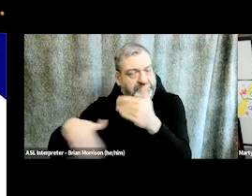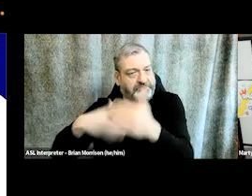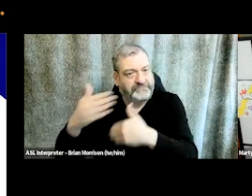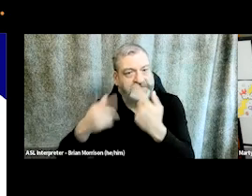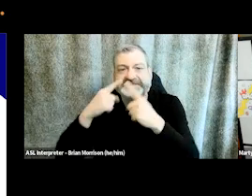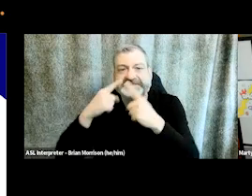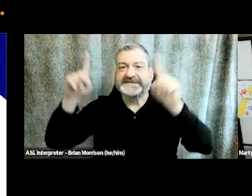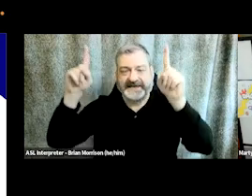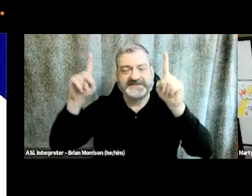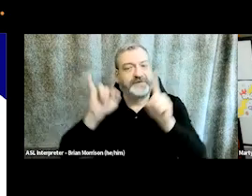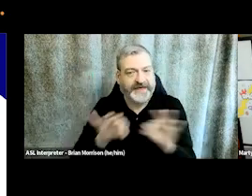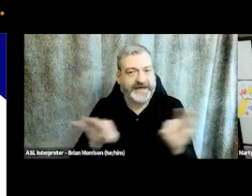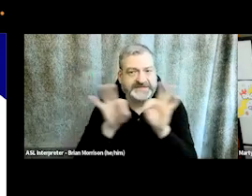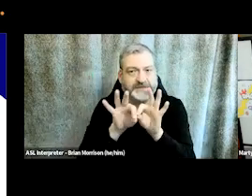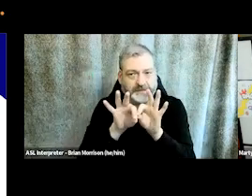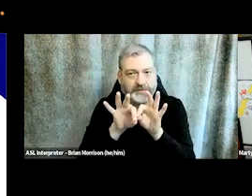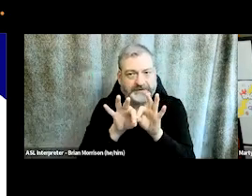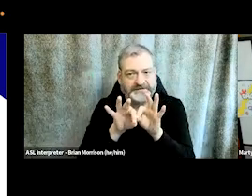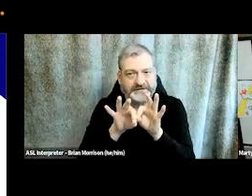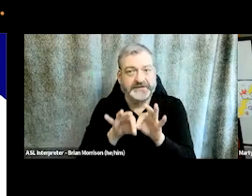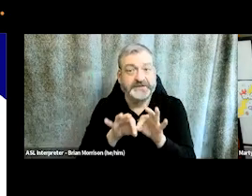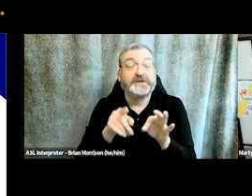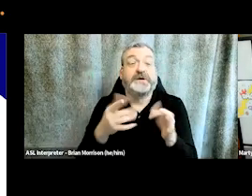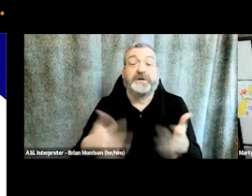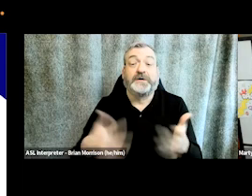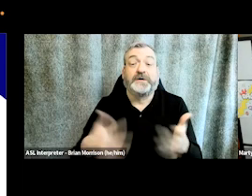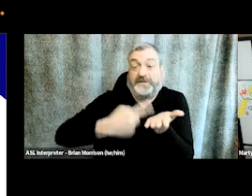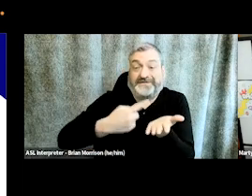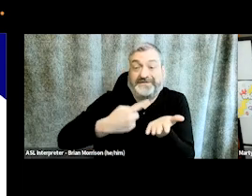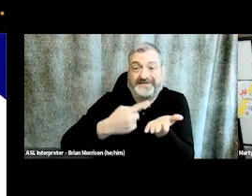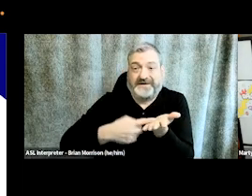And as we were just discussing making sure that those sustainable practices,